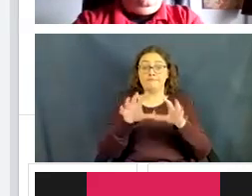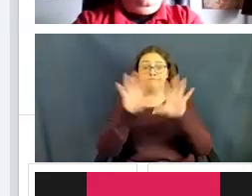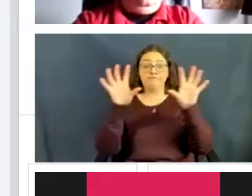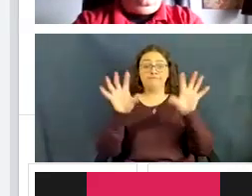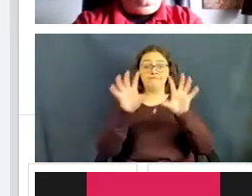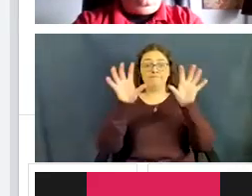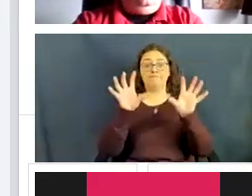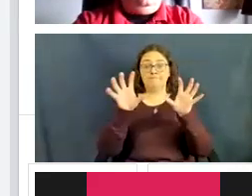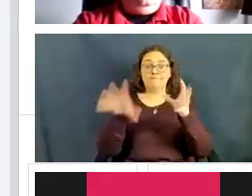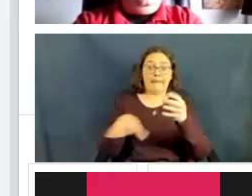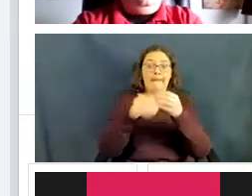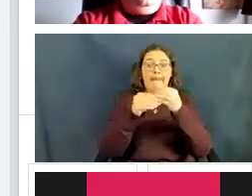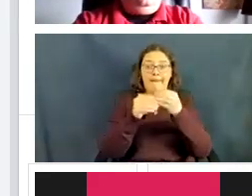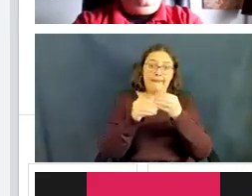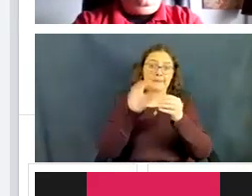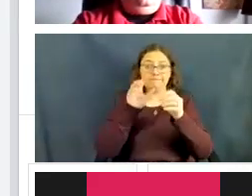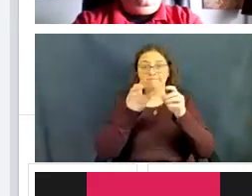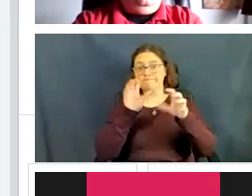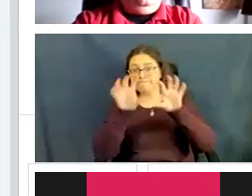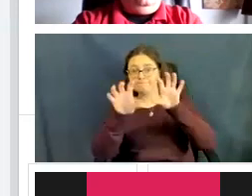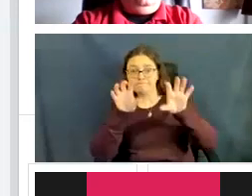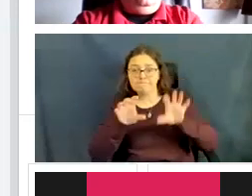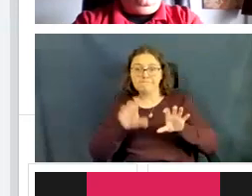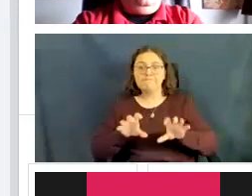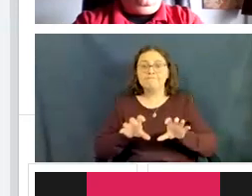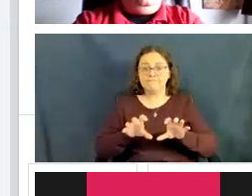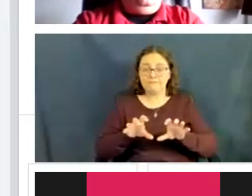Am still working on this portfolio, it's not published yet so I'm not going to click published viewer.